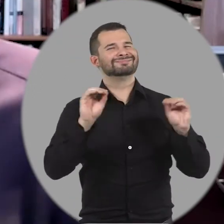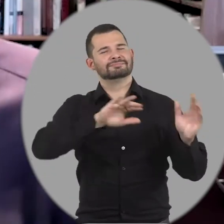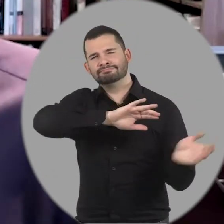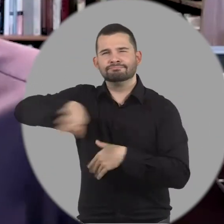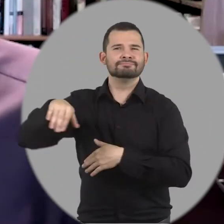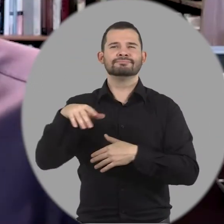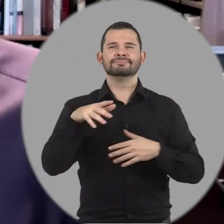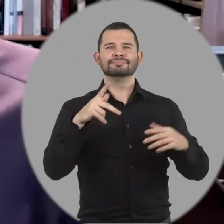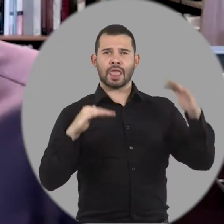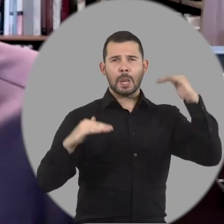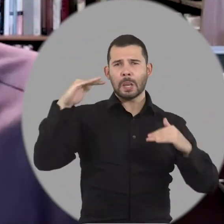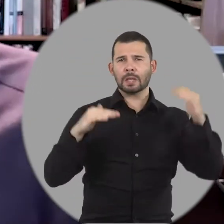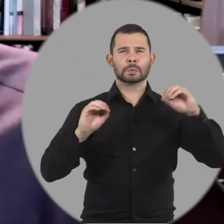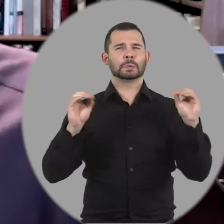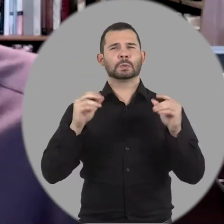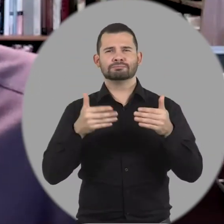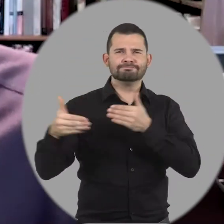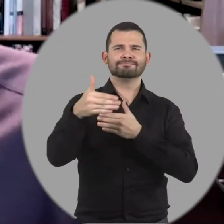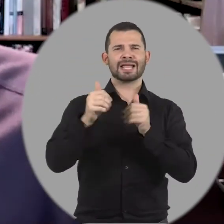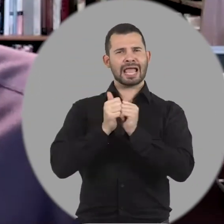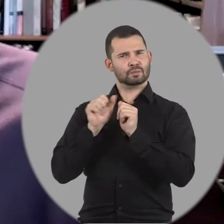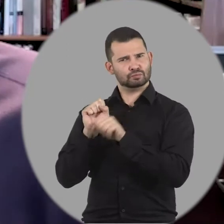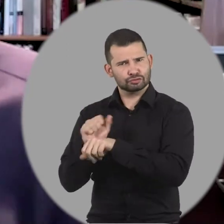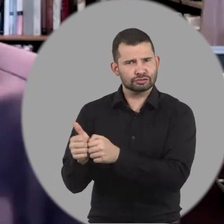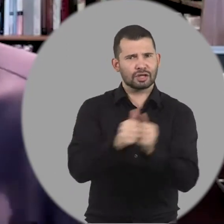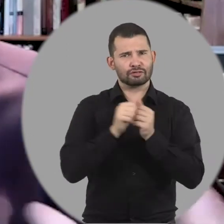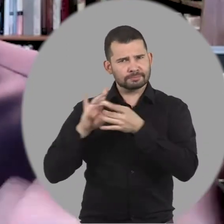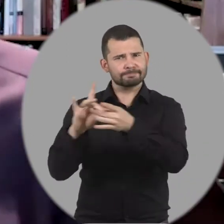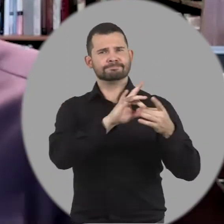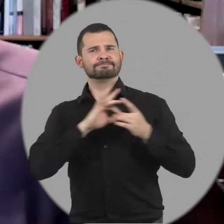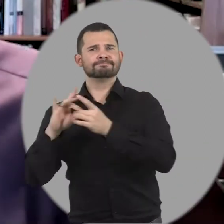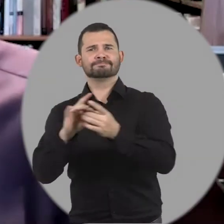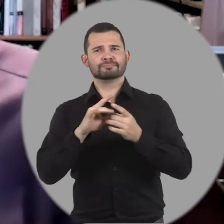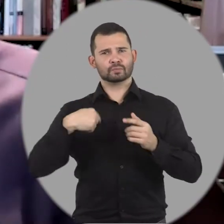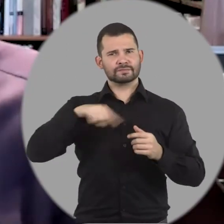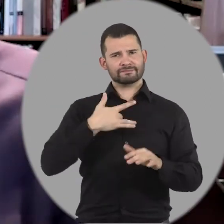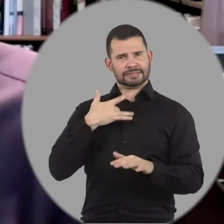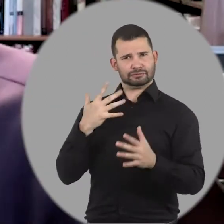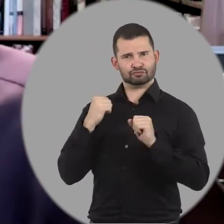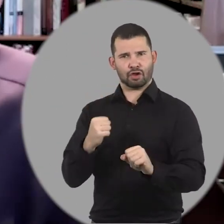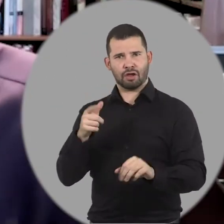responsible for the problems that we're trying to solve? How do we work with people who we think